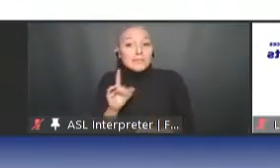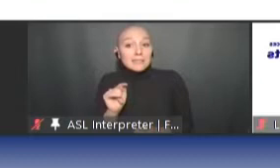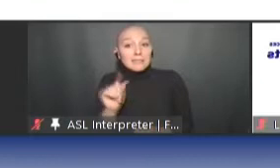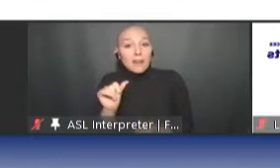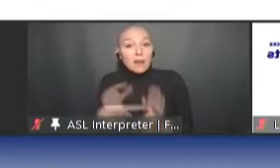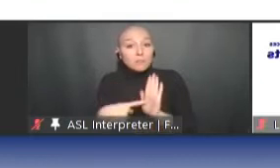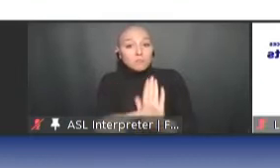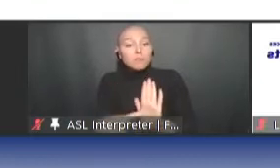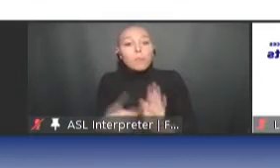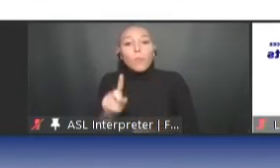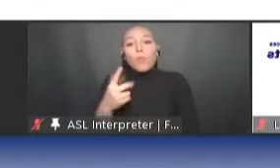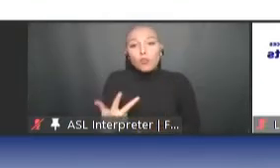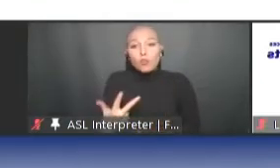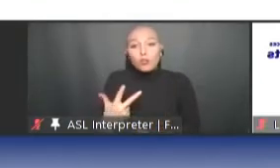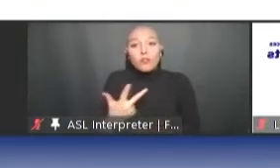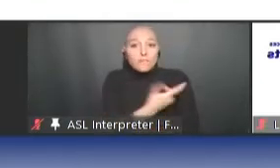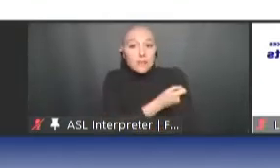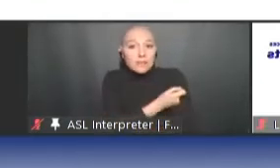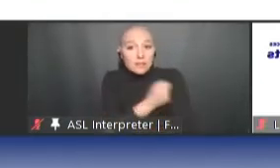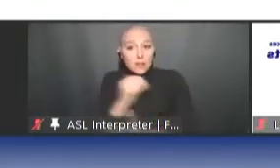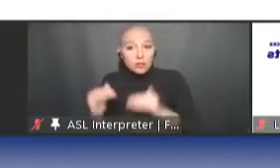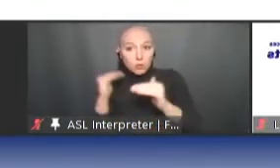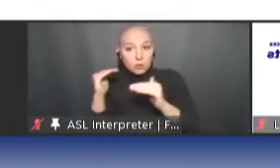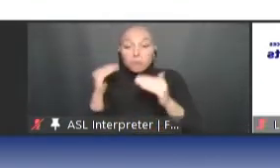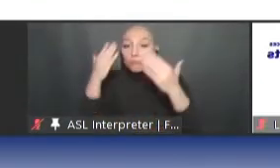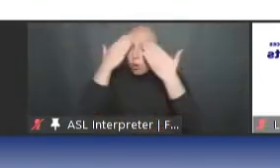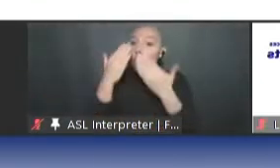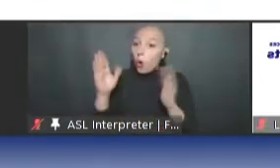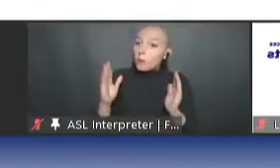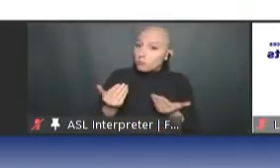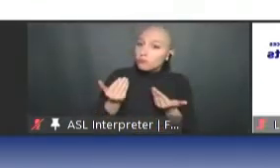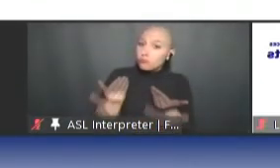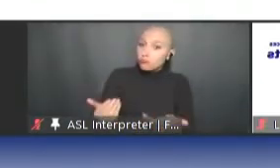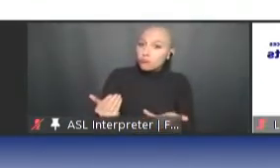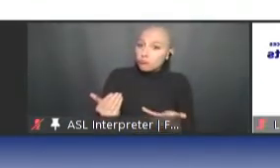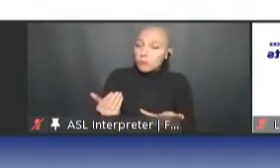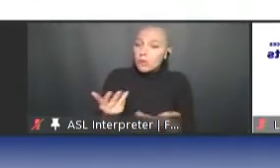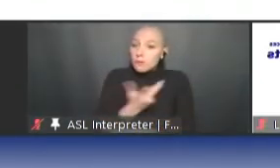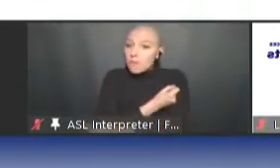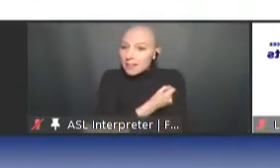adults express openness to getting vaccinated. But a sizable share of workers remains unvaccinated in